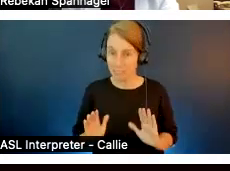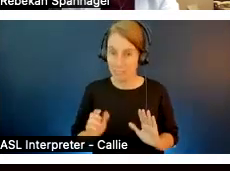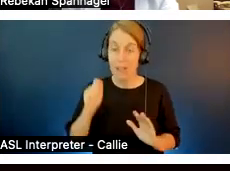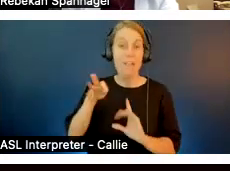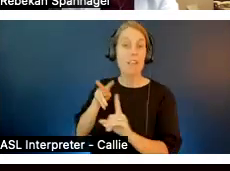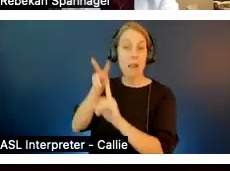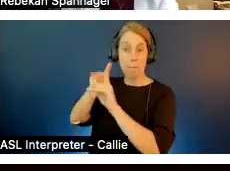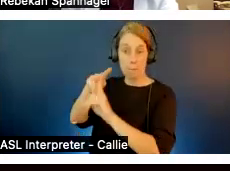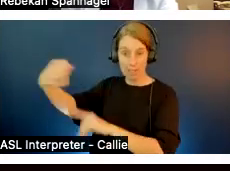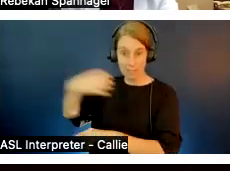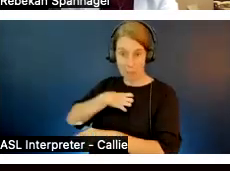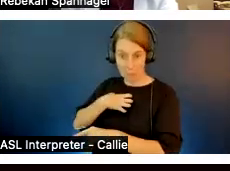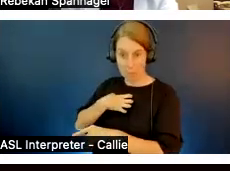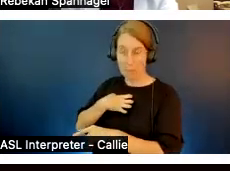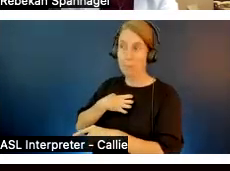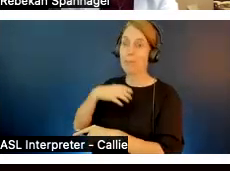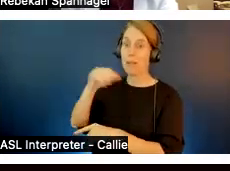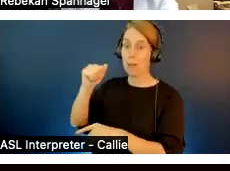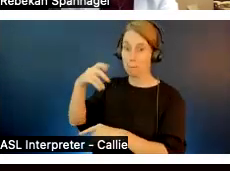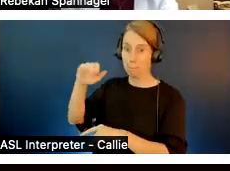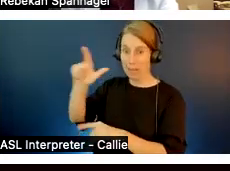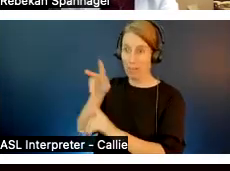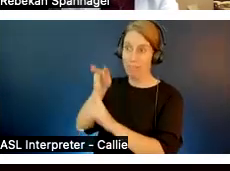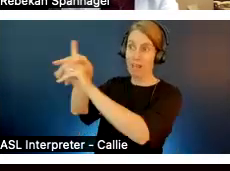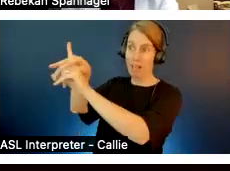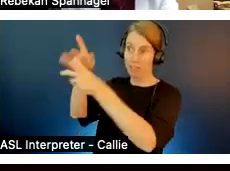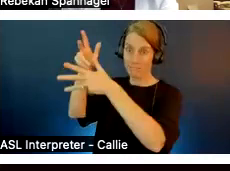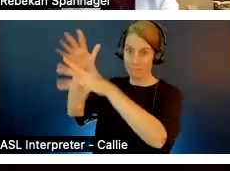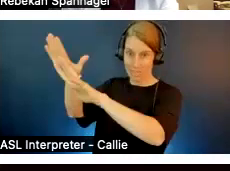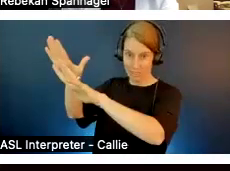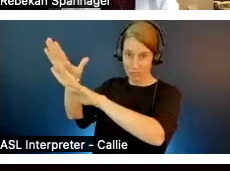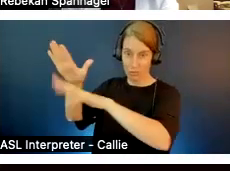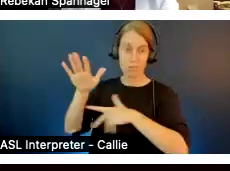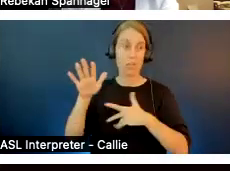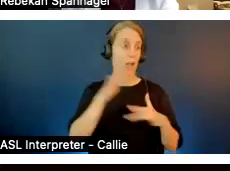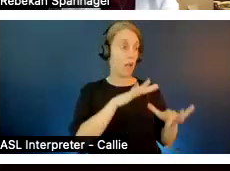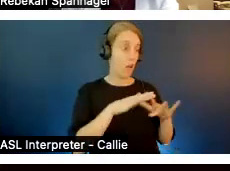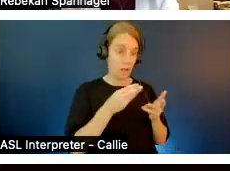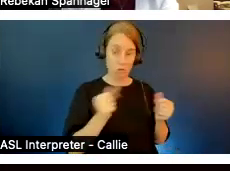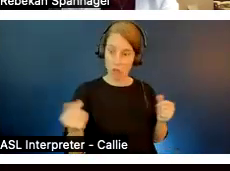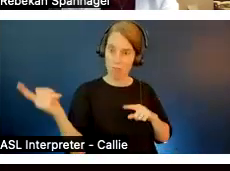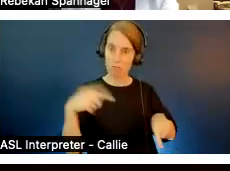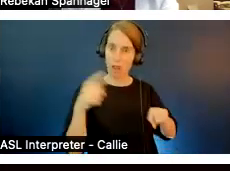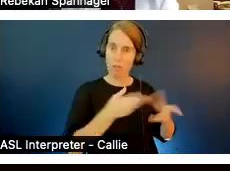it gets solved um but if you miss your deadline and you don't file your appeal you sometimes have